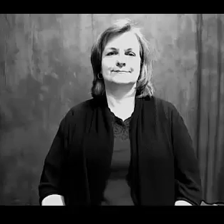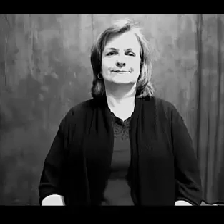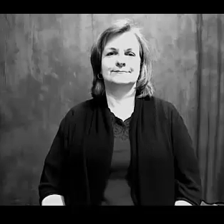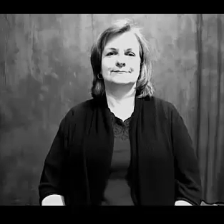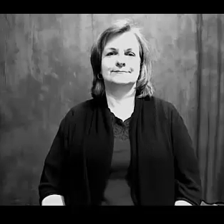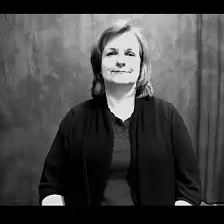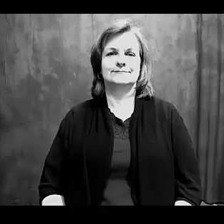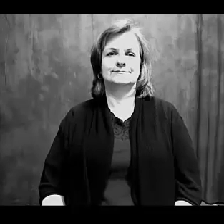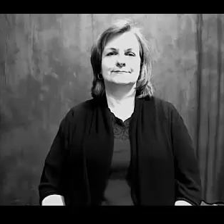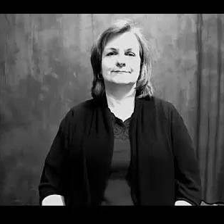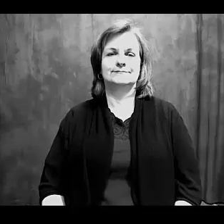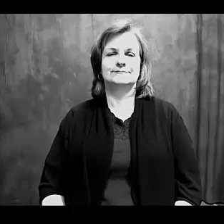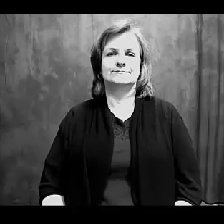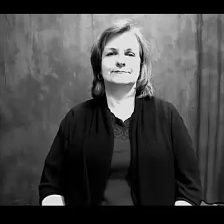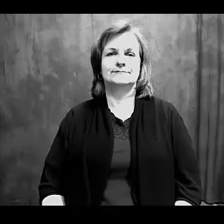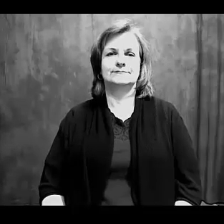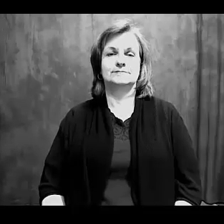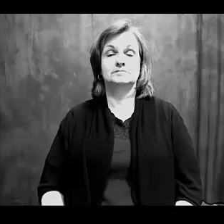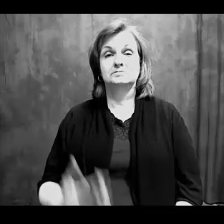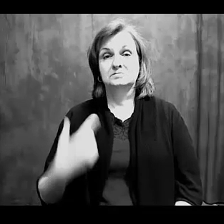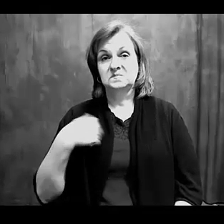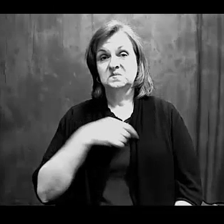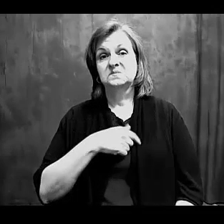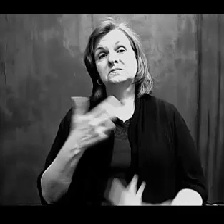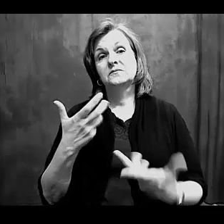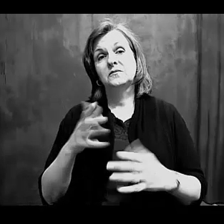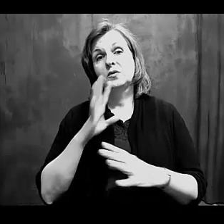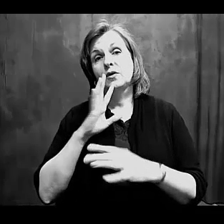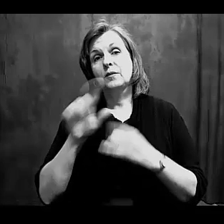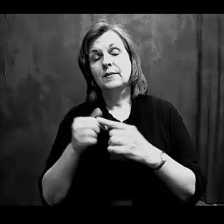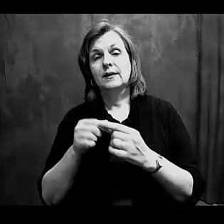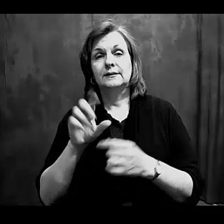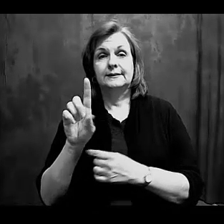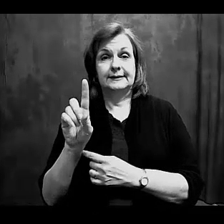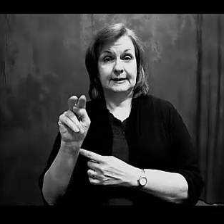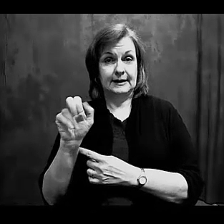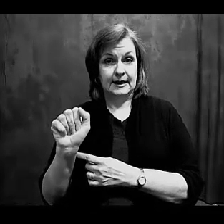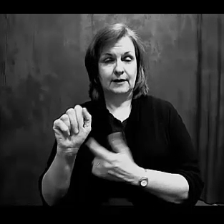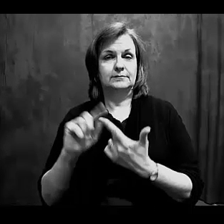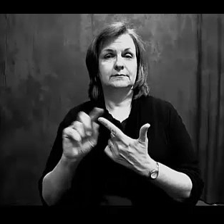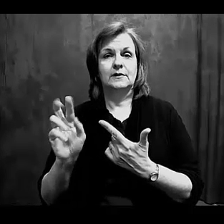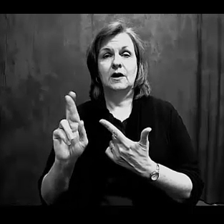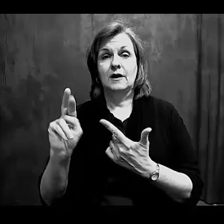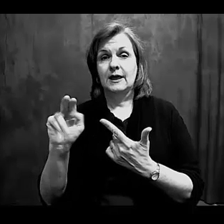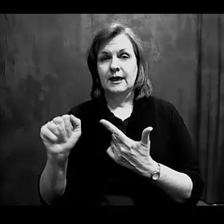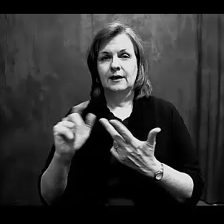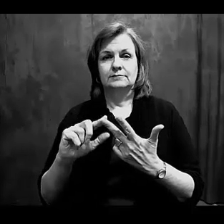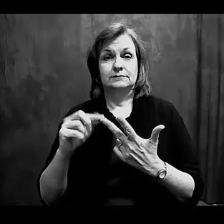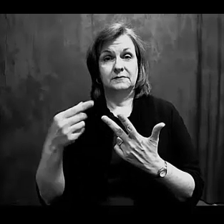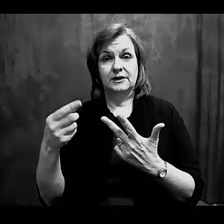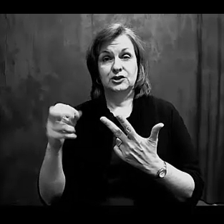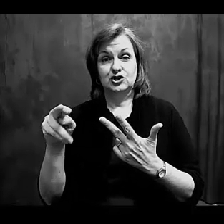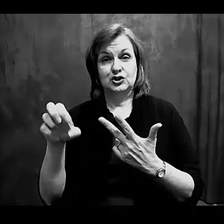We've already talked about DNA , RNA, genes when we talked about macromolecules